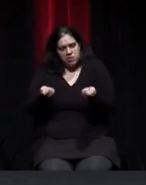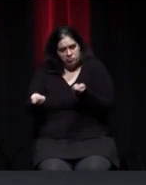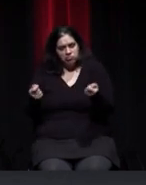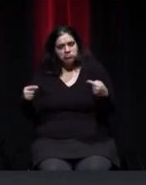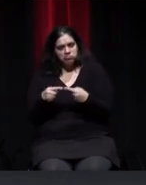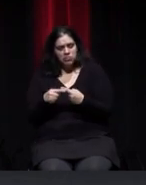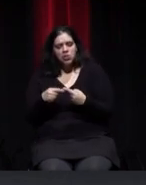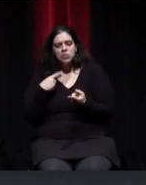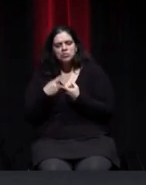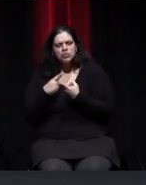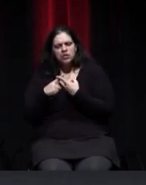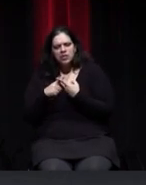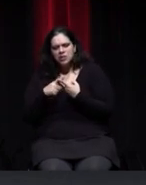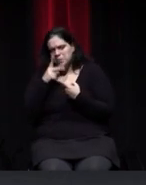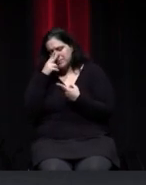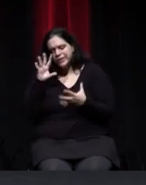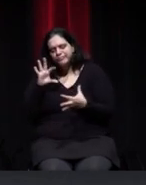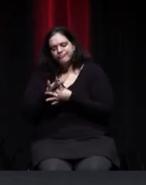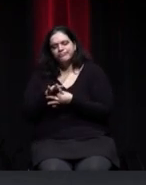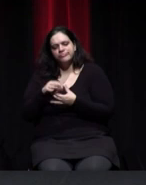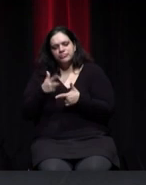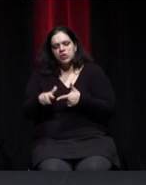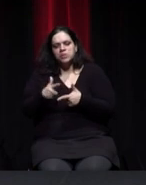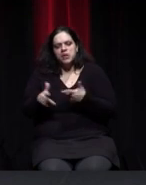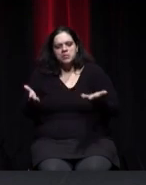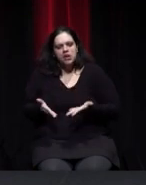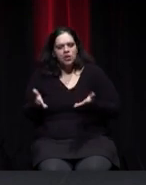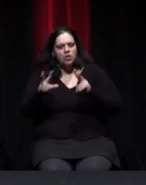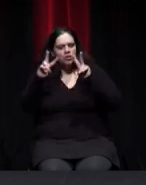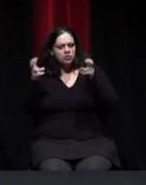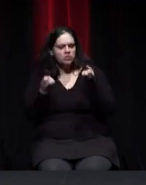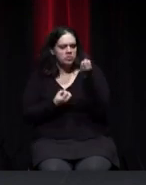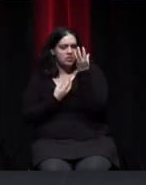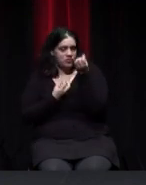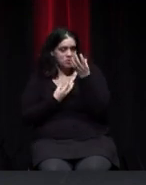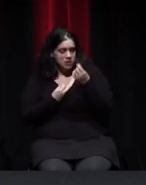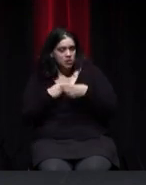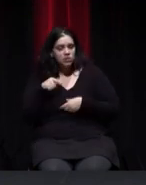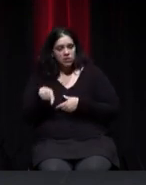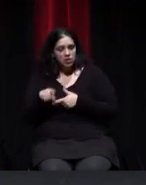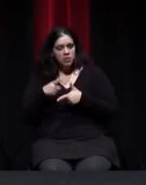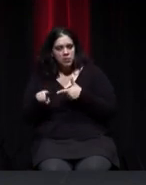to the problem we're trying to discuss concerning information, which is this manipulation problem.